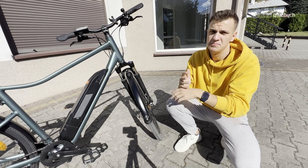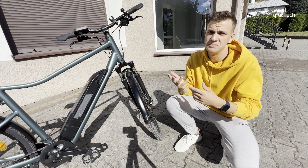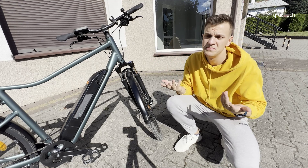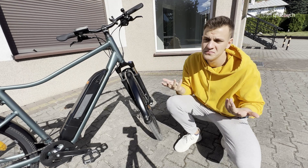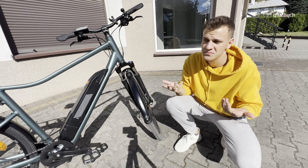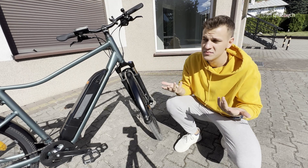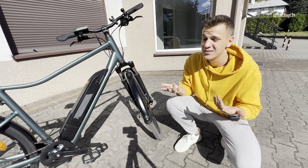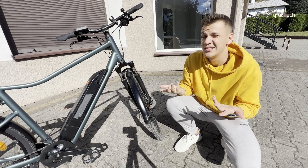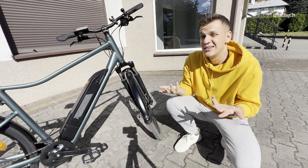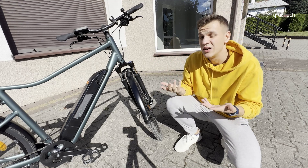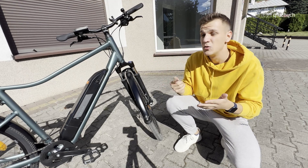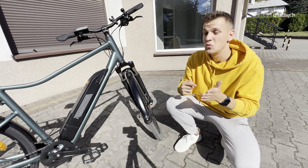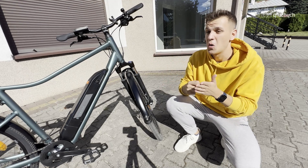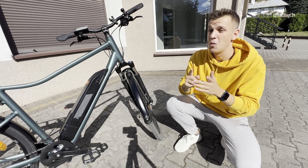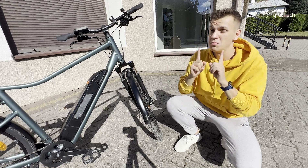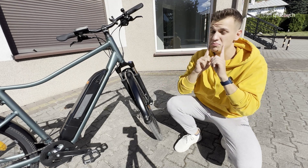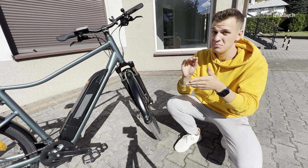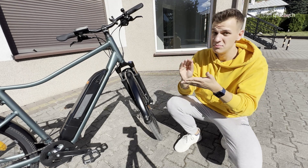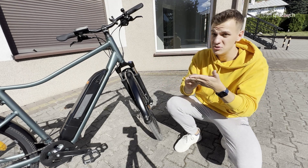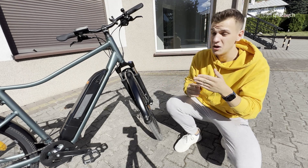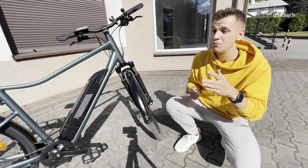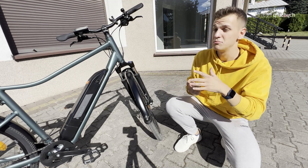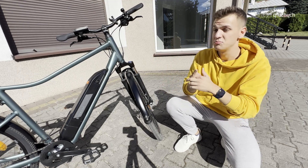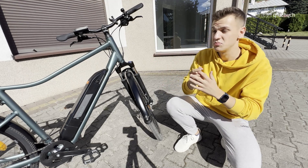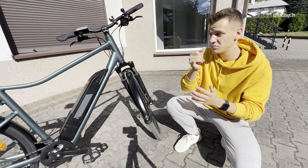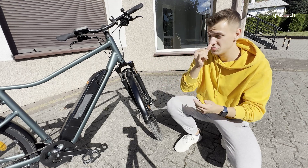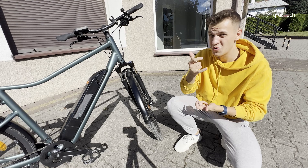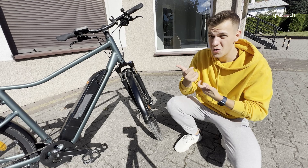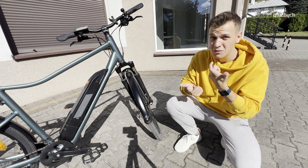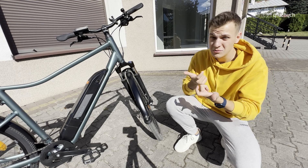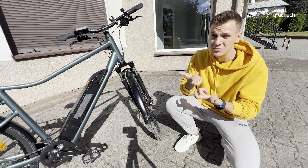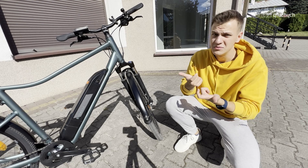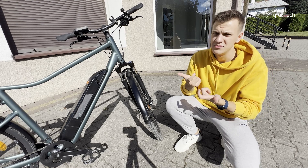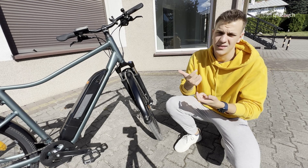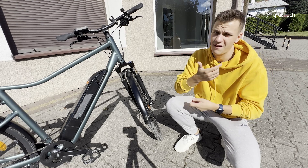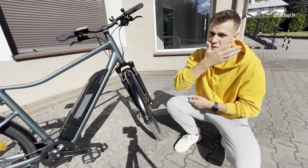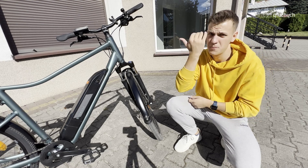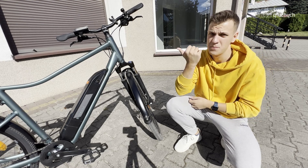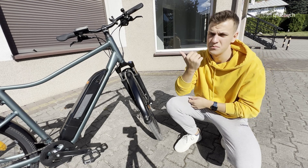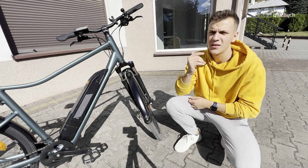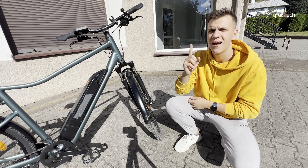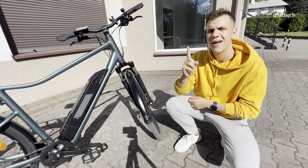So we won't find out if they really are unpunctured.